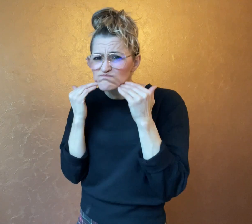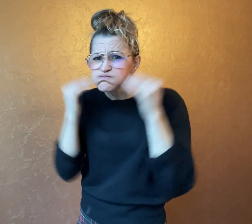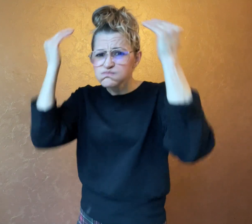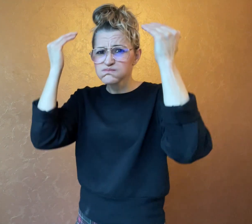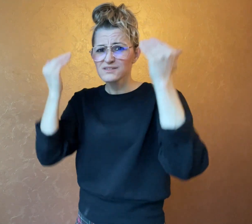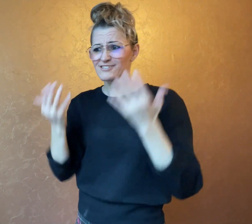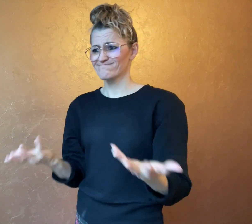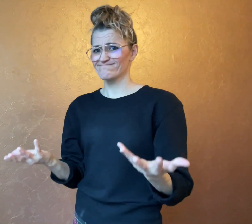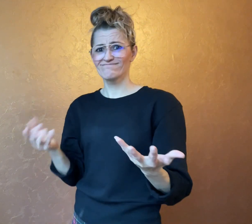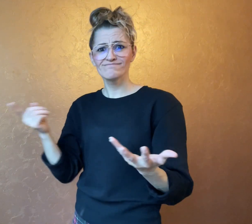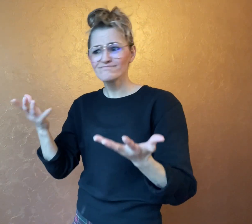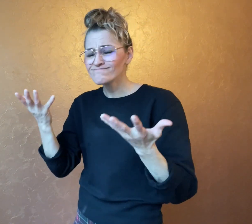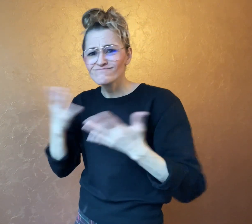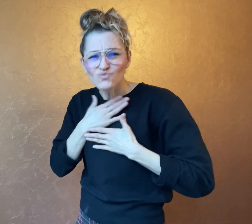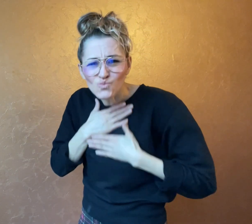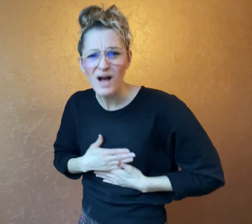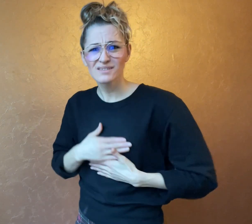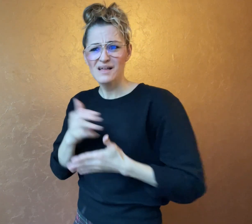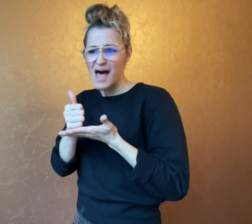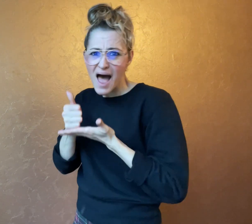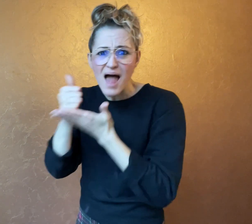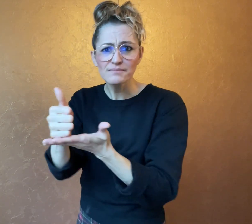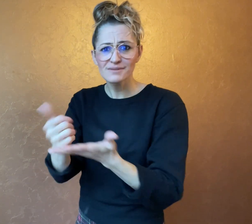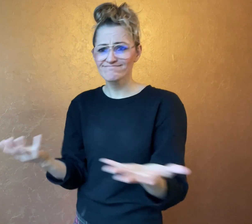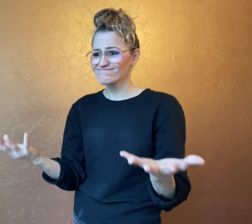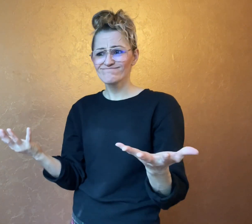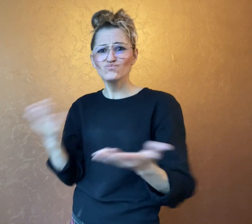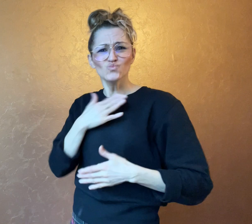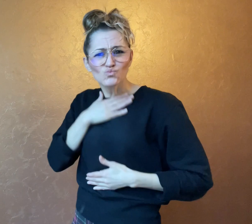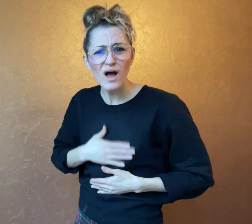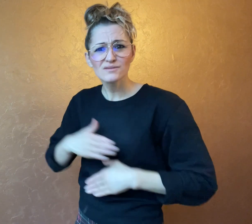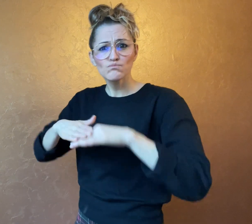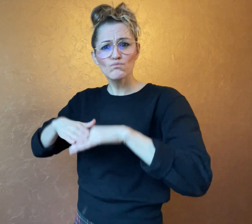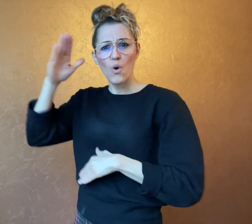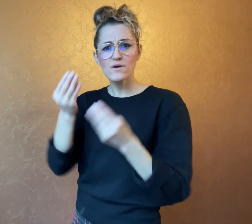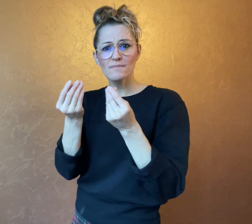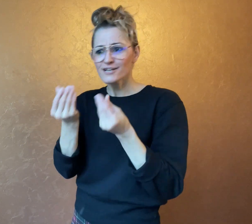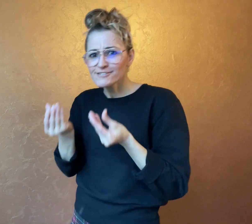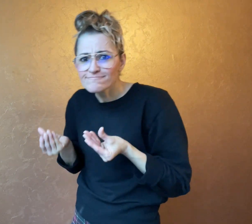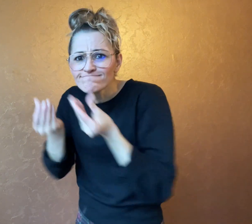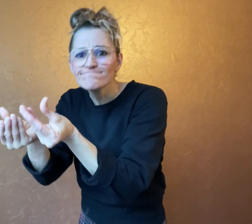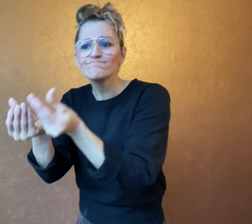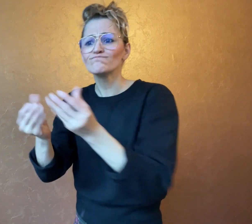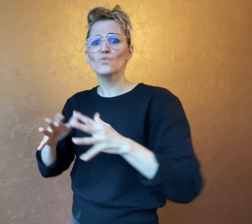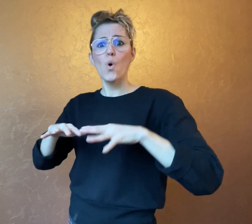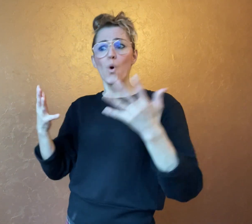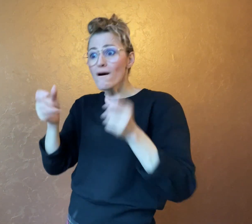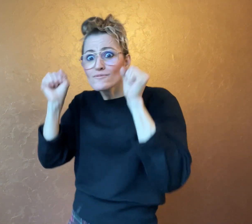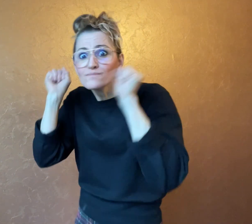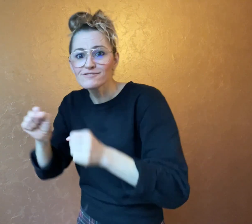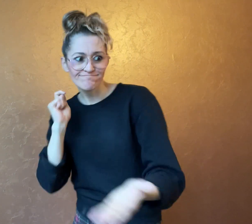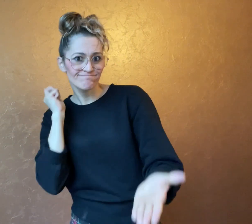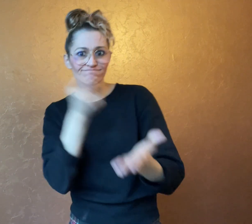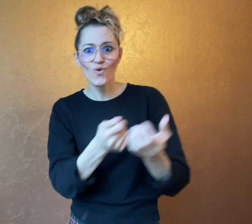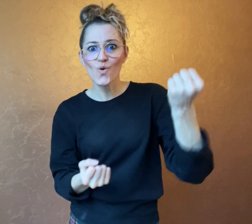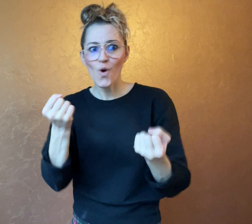ashamed that they cannot give him more money